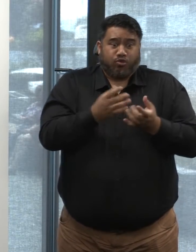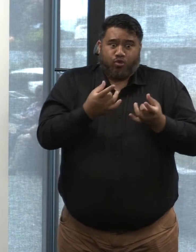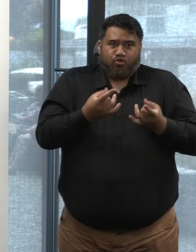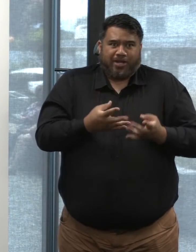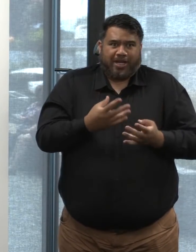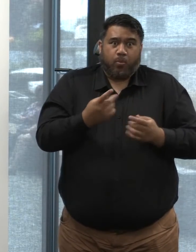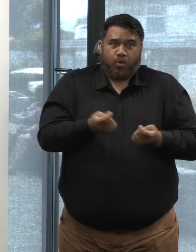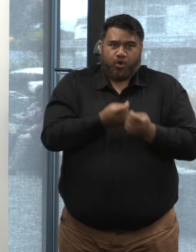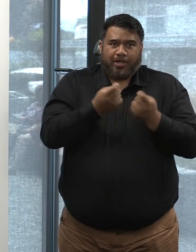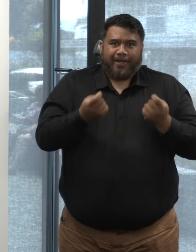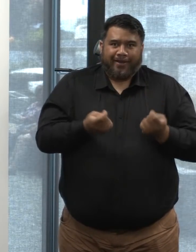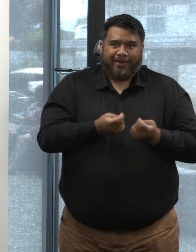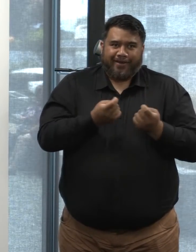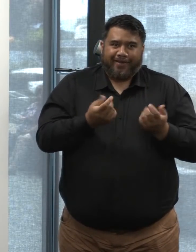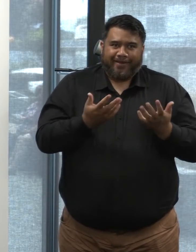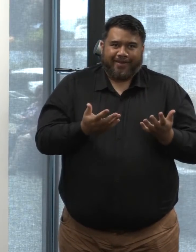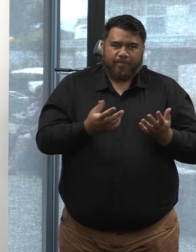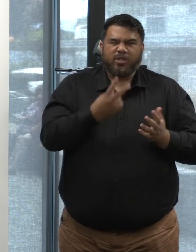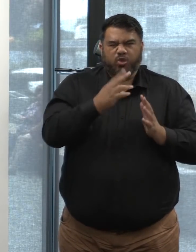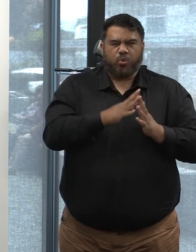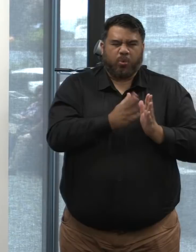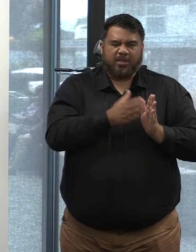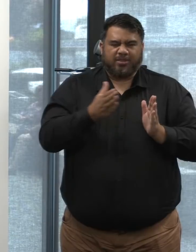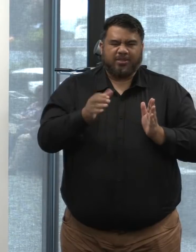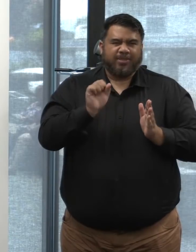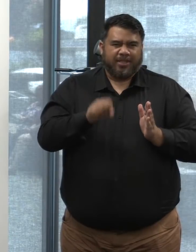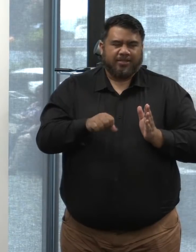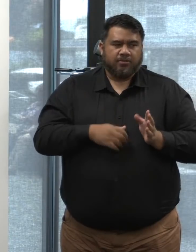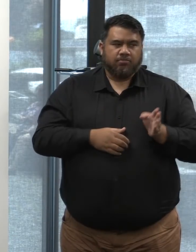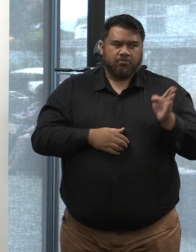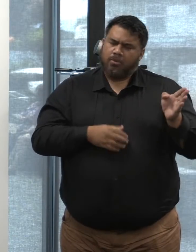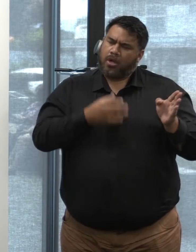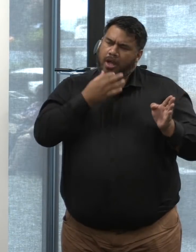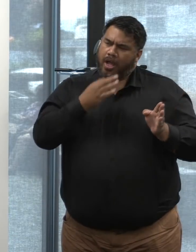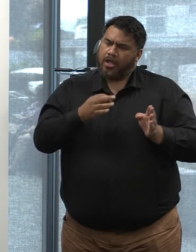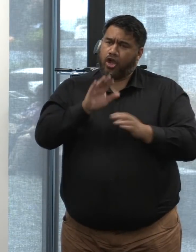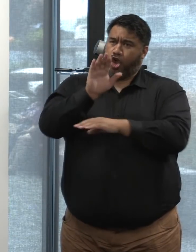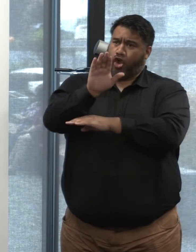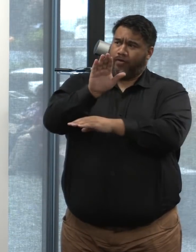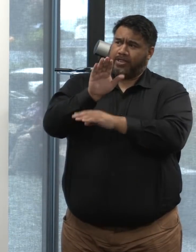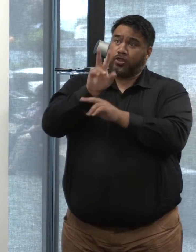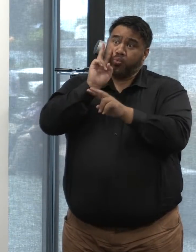setback Protection will start to arise immediately, within hour, that is why you get a sore arm,